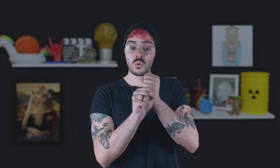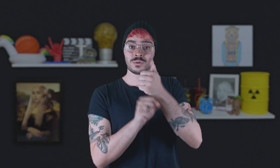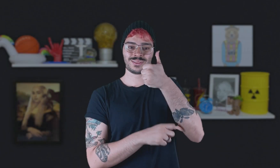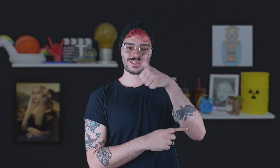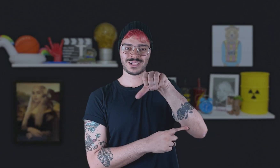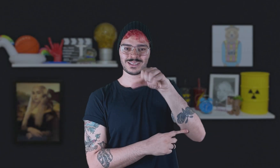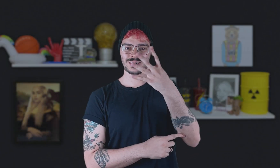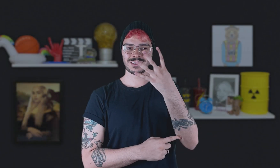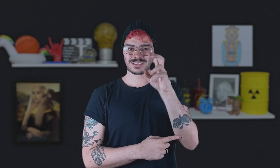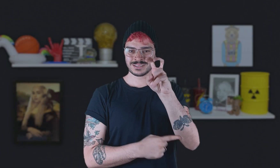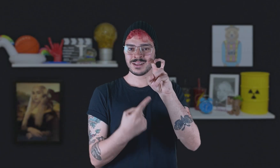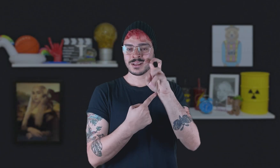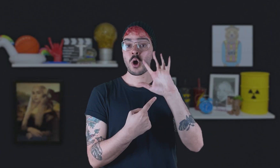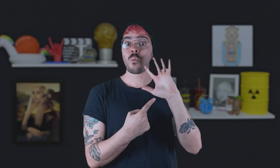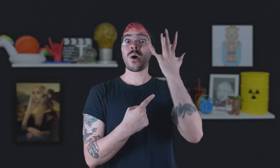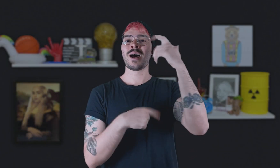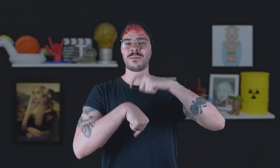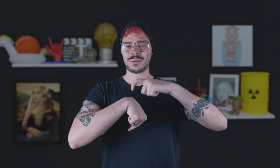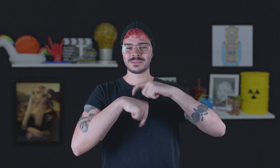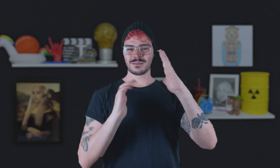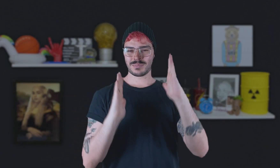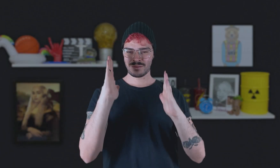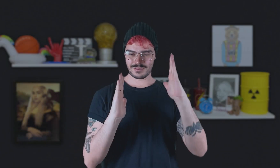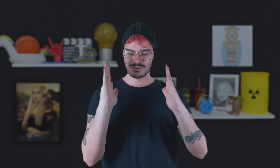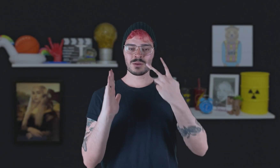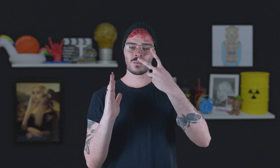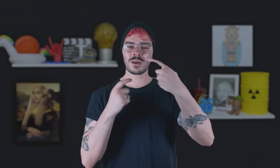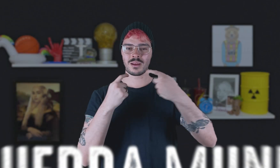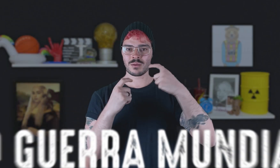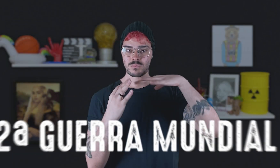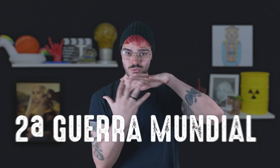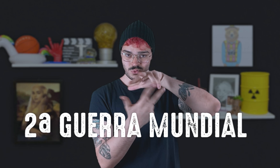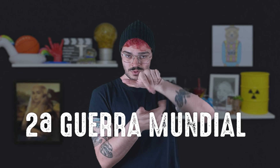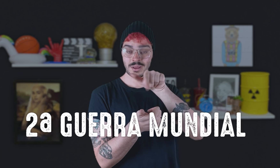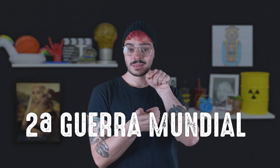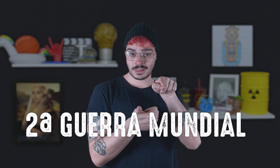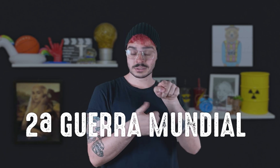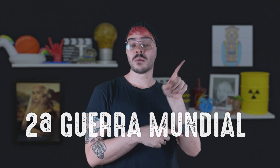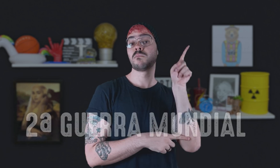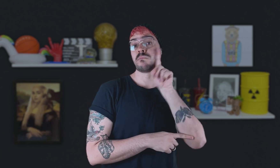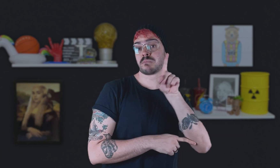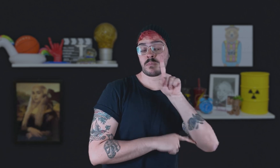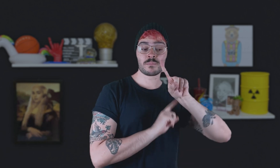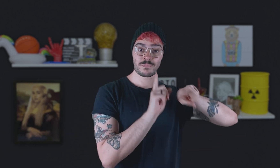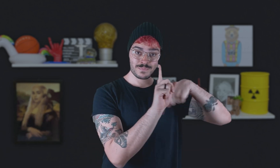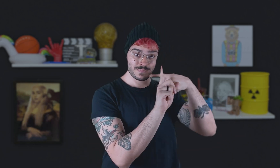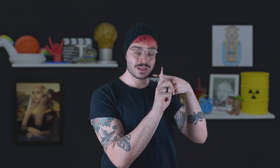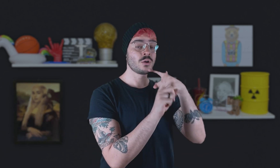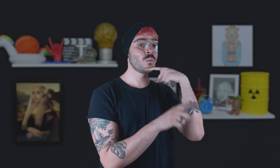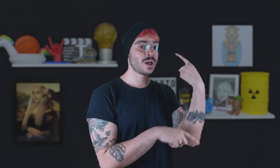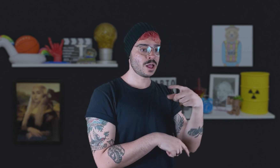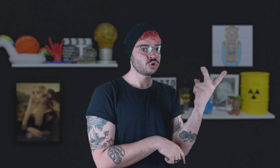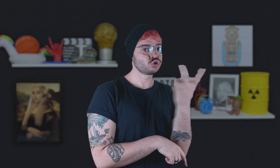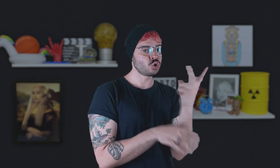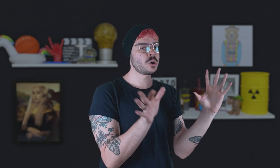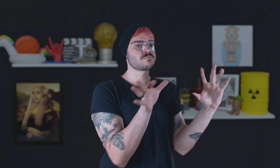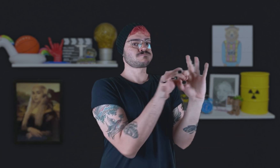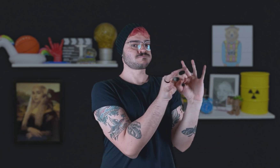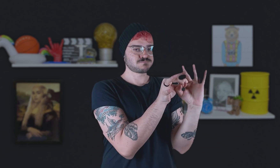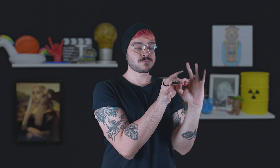In 1945 there was the Second World War, where the USA and the USSR united,